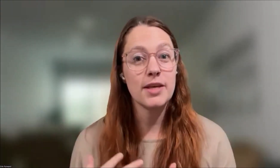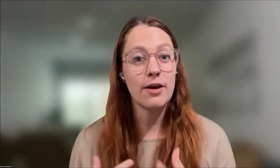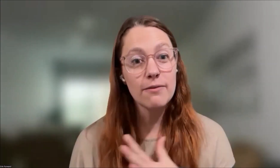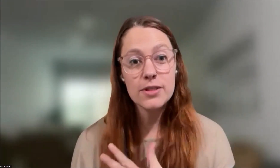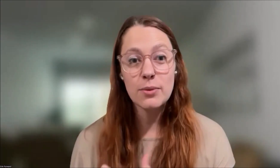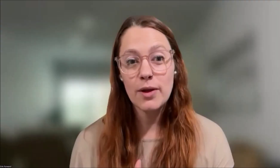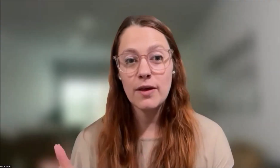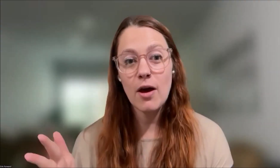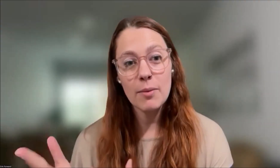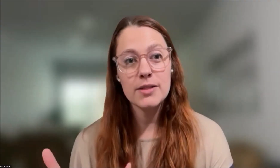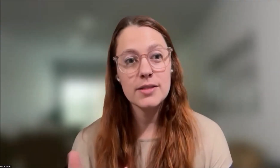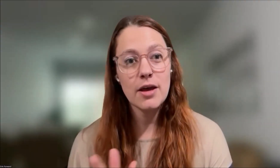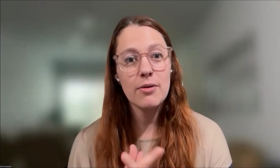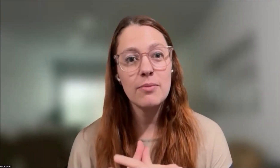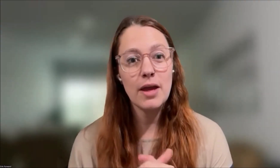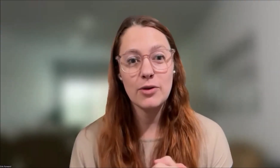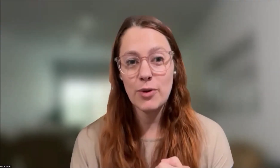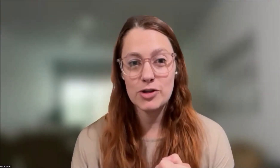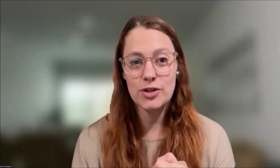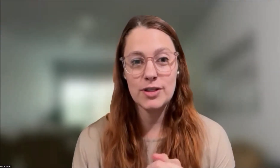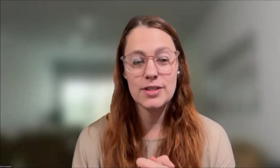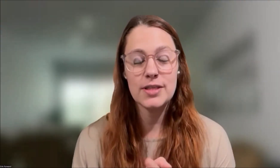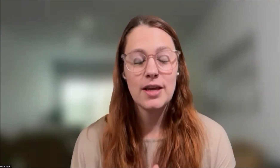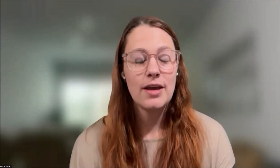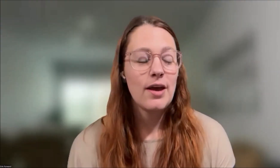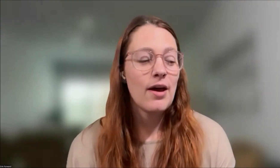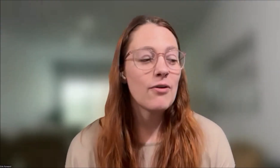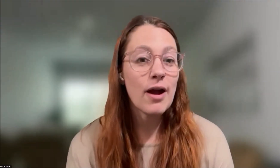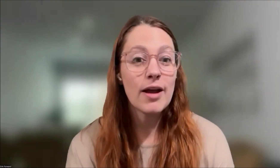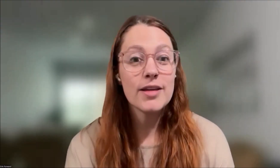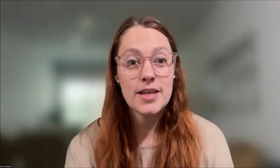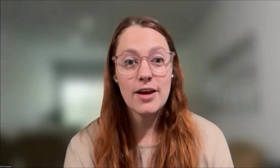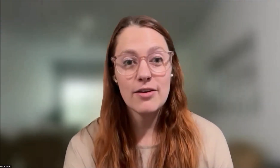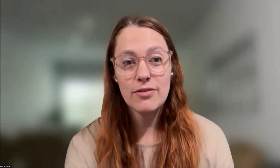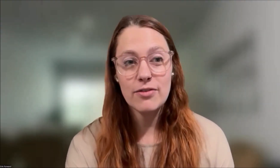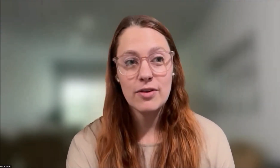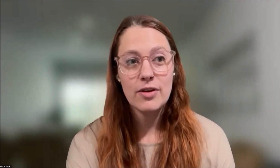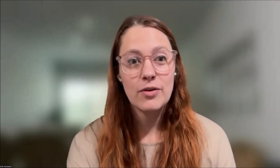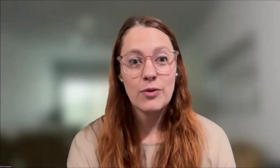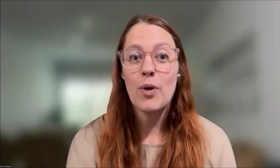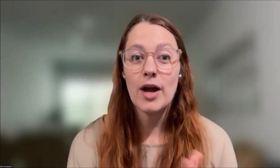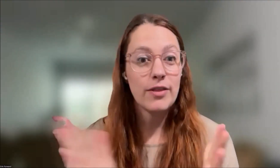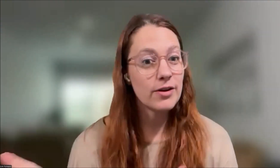themselves when the comments come and questions arise of why